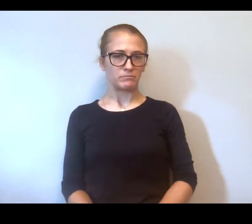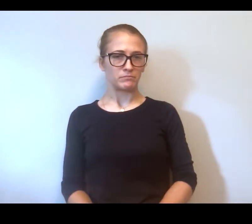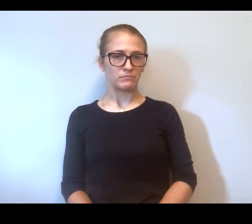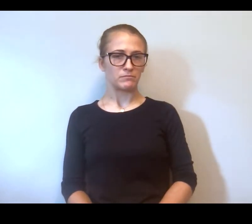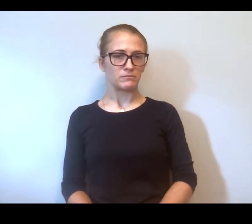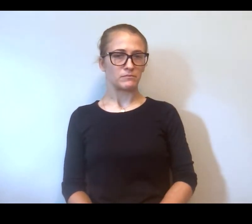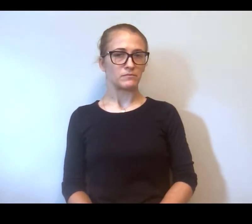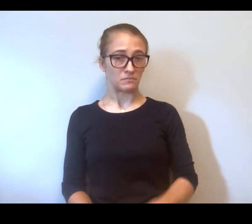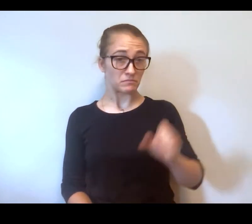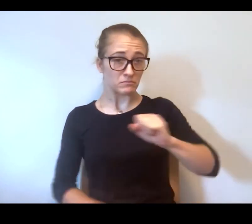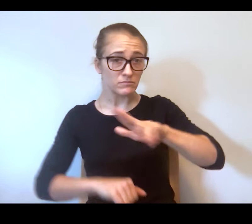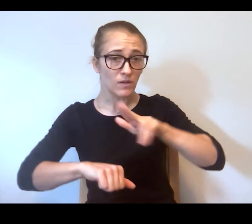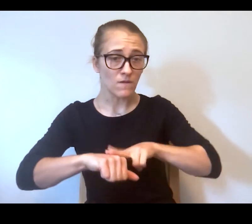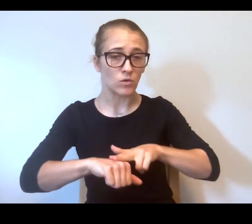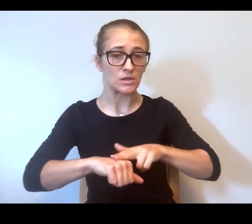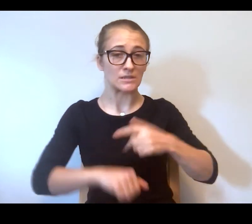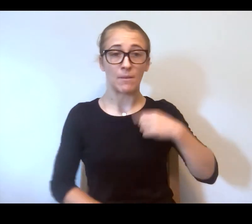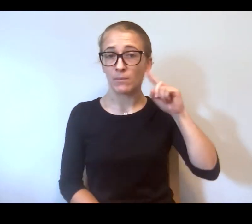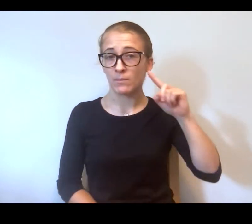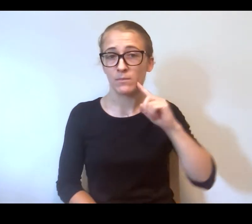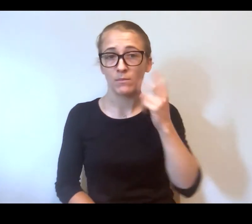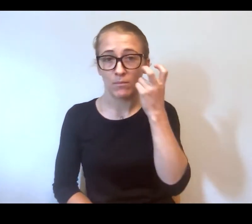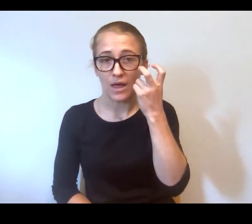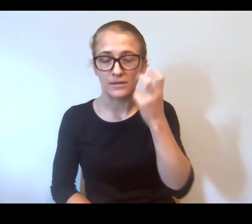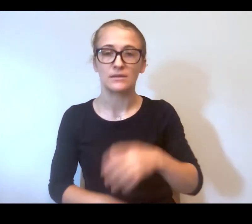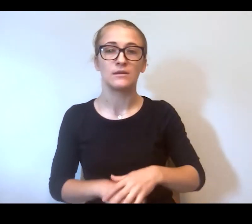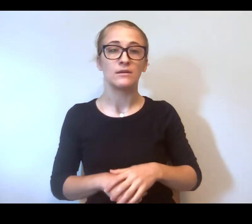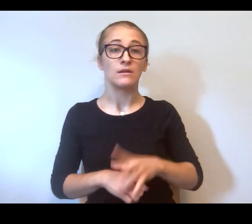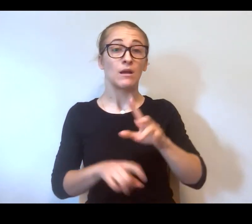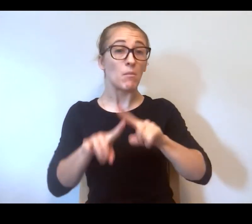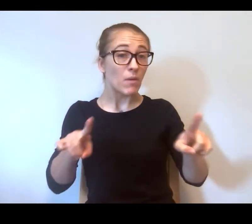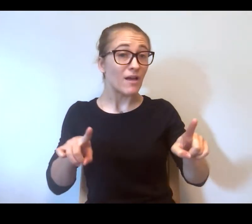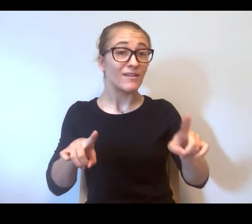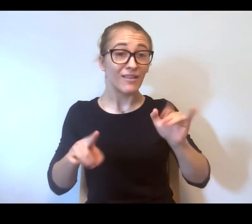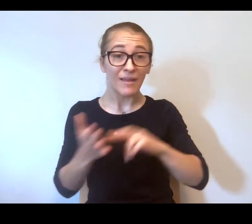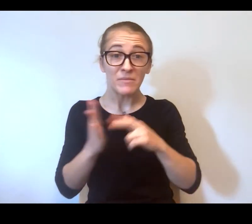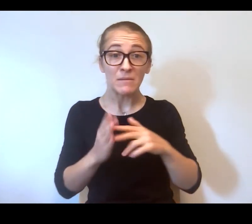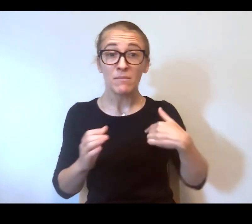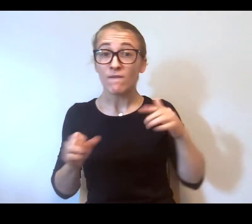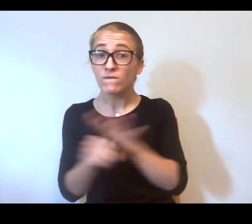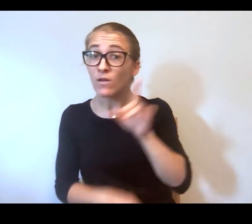mean by that? Noorjahan: Yes, of course. I'm Deafblind but